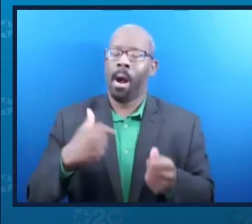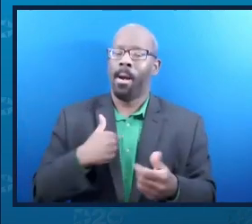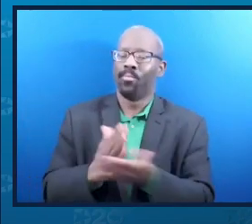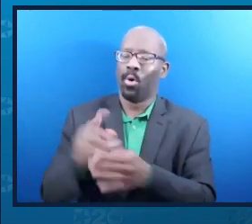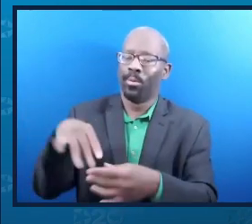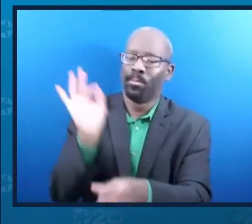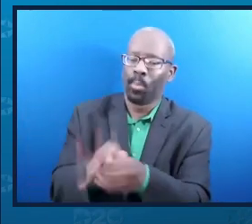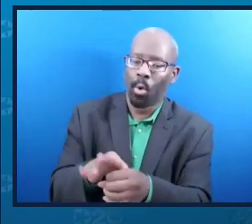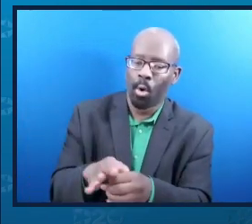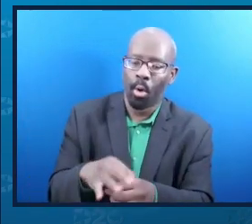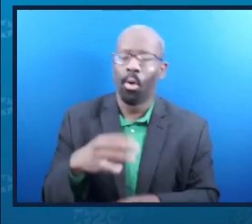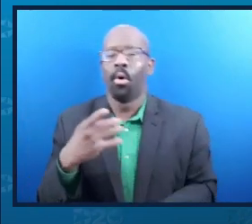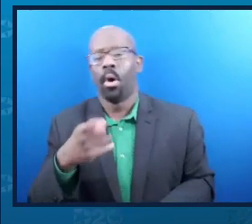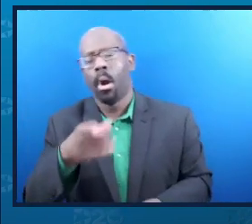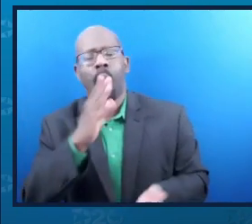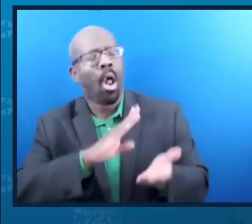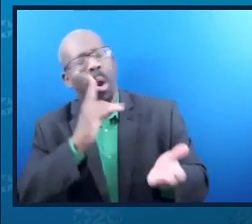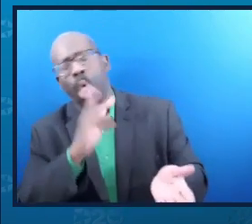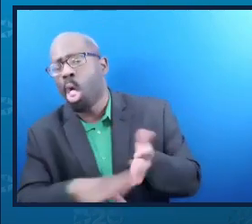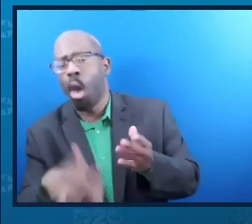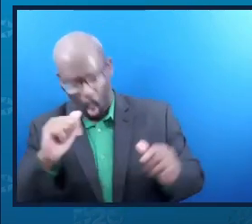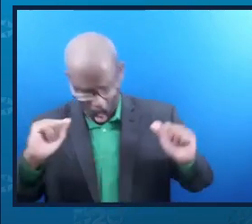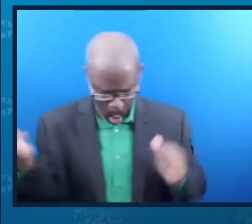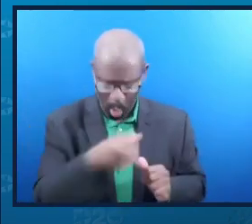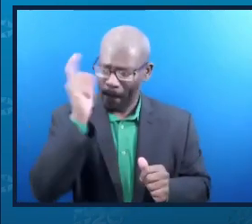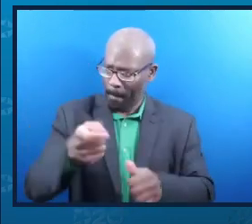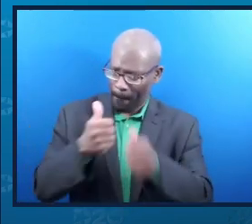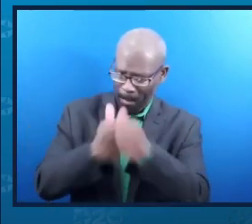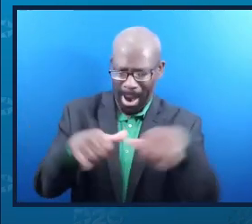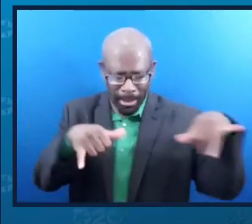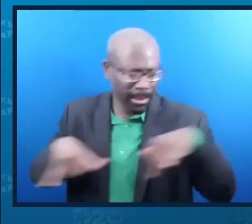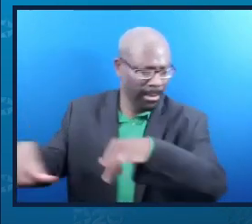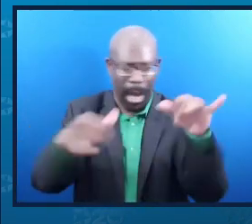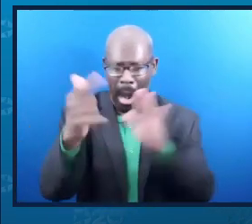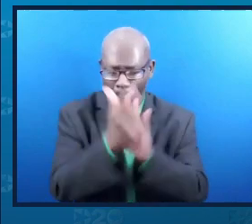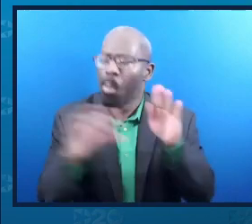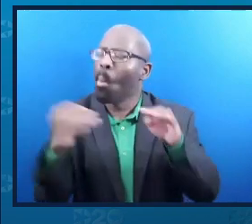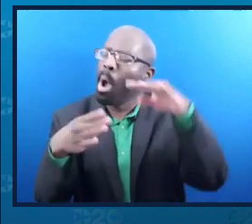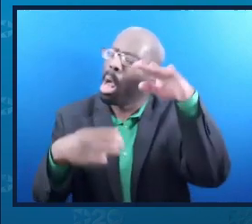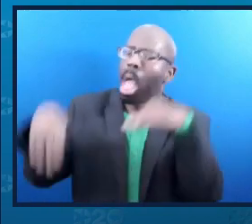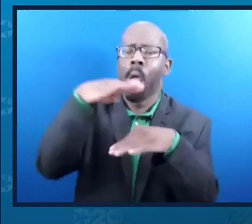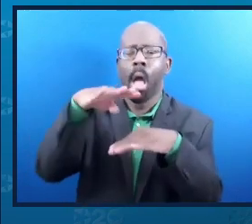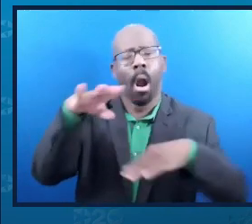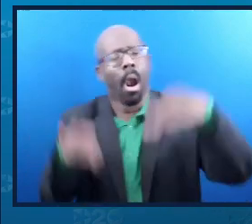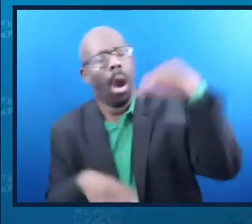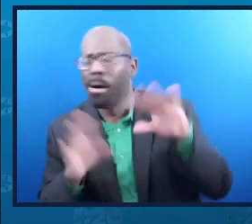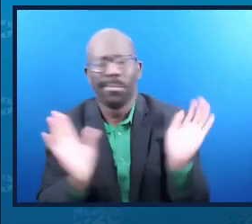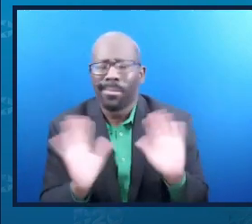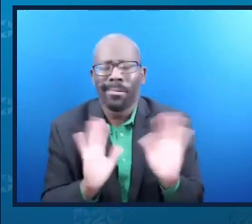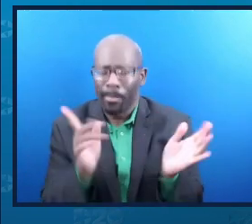THE LAW AND THIS NO PUBLIC OFFICIAL INCLUDING THE PRESIDENT